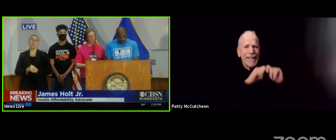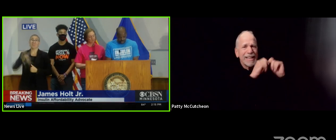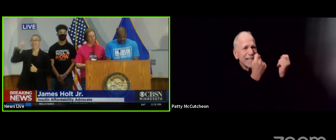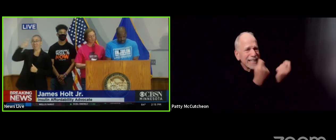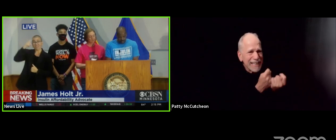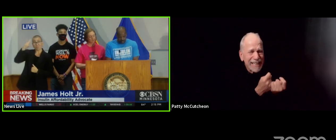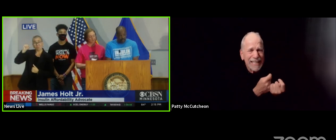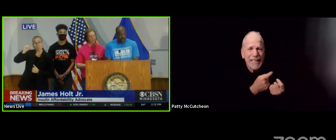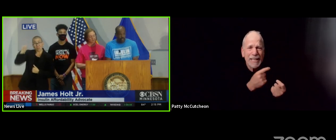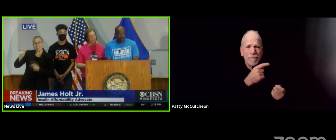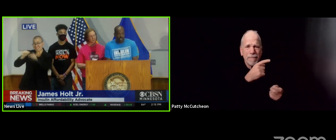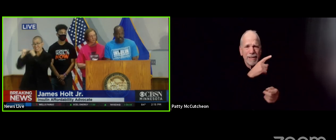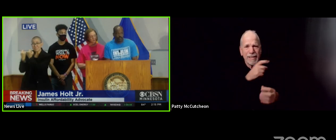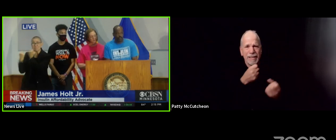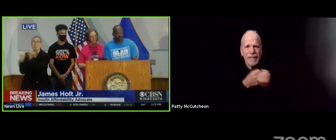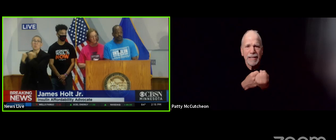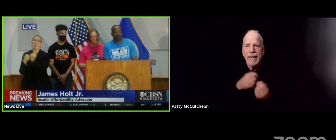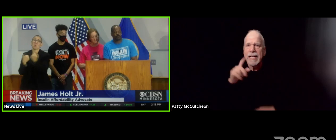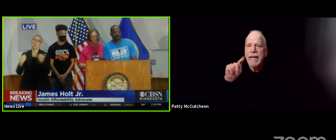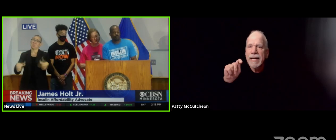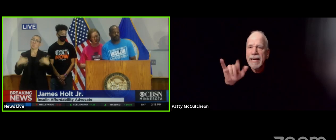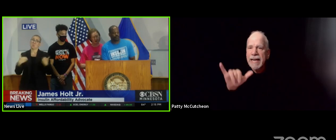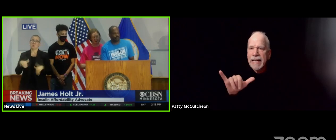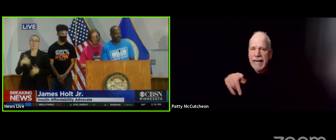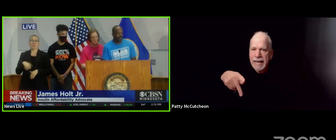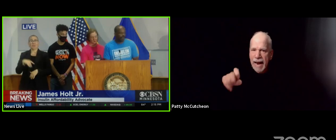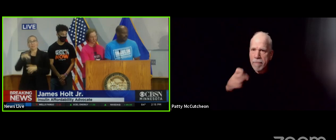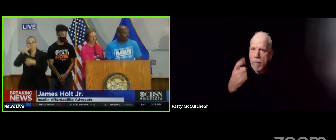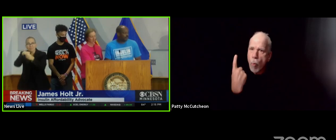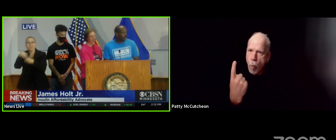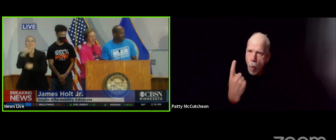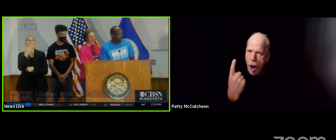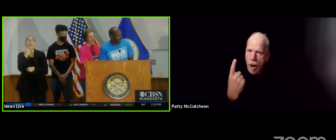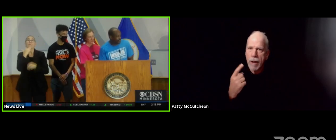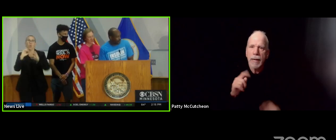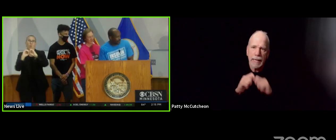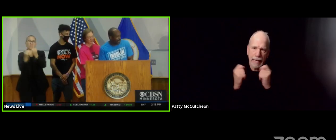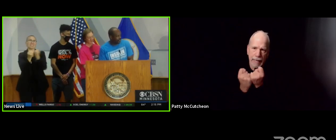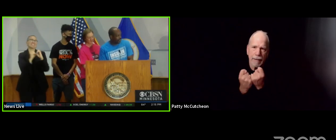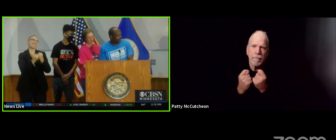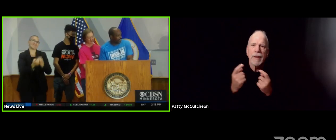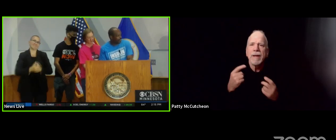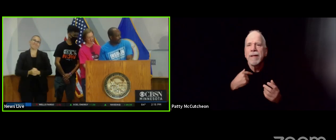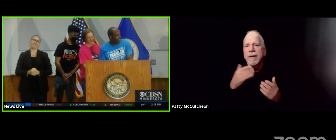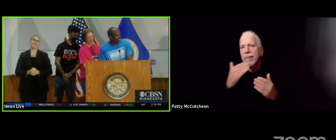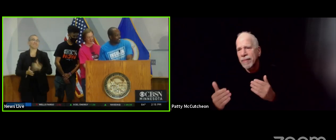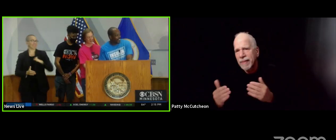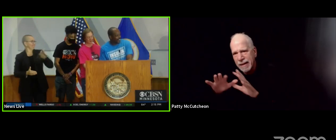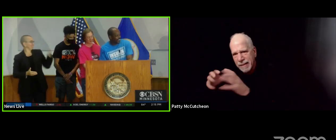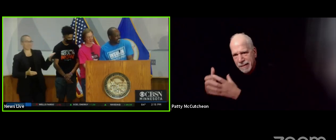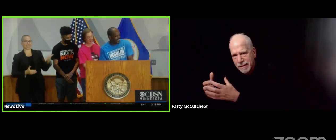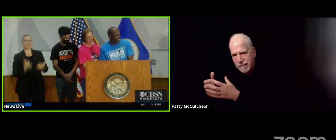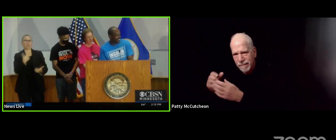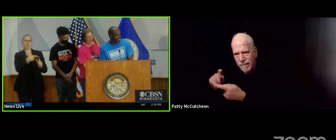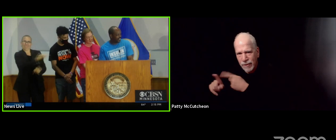ALEC'S BILL. THANK YOU. NEXT UP I'D LIKE TO HAVE ALEXIS STANLEY COME